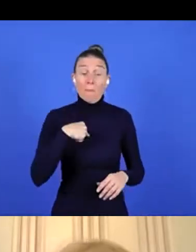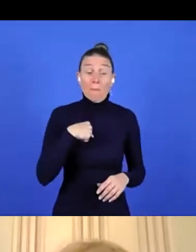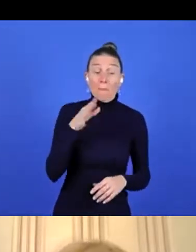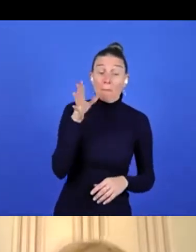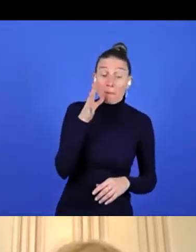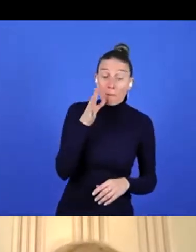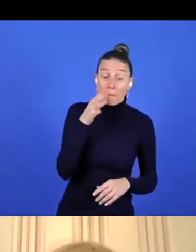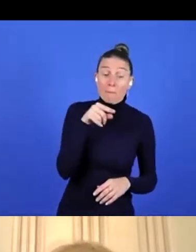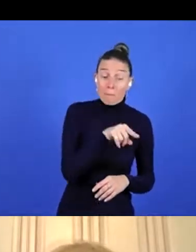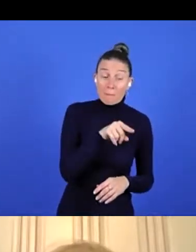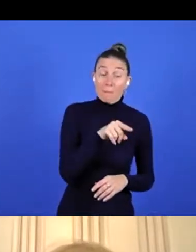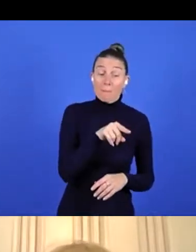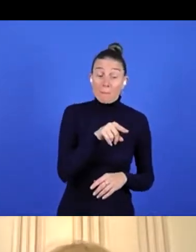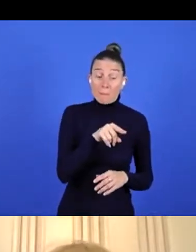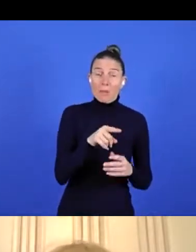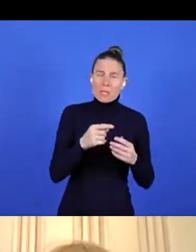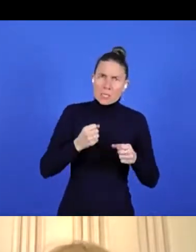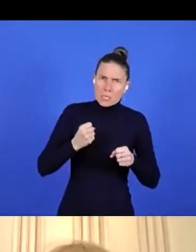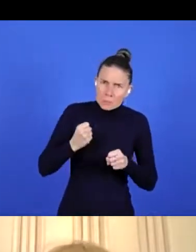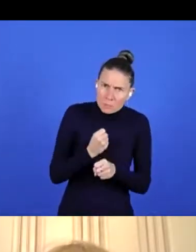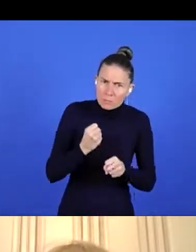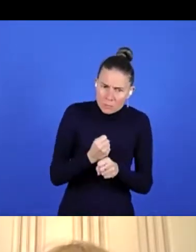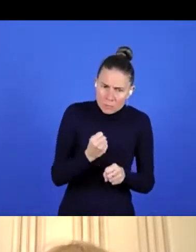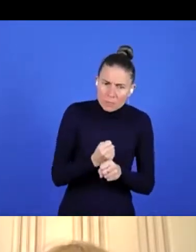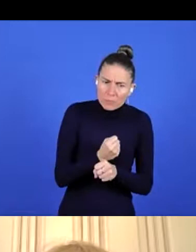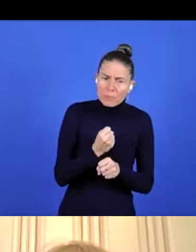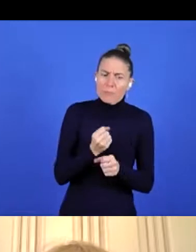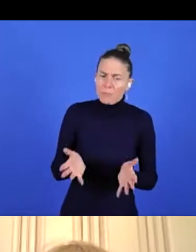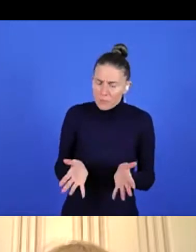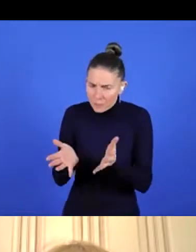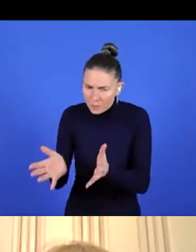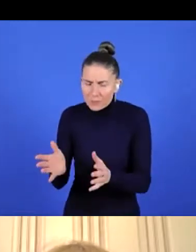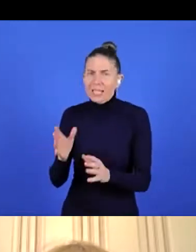started, we started learning to speak, because my mom